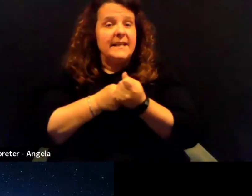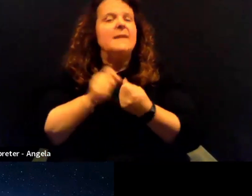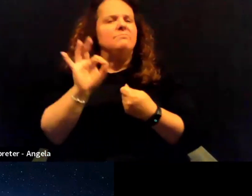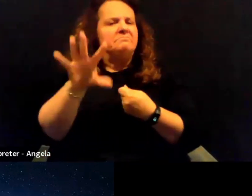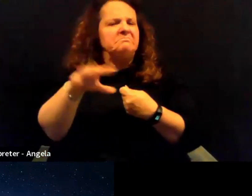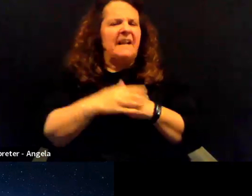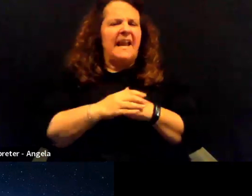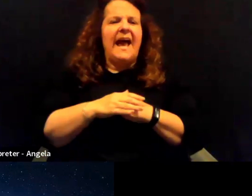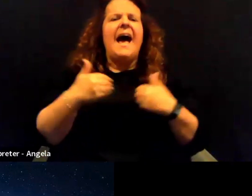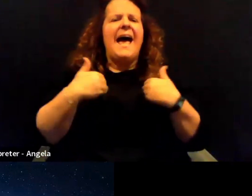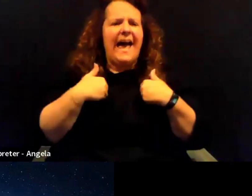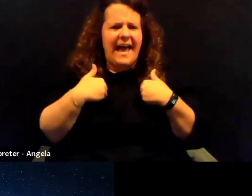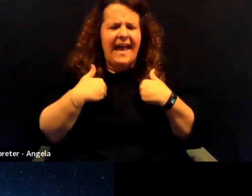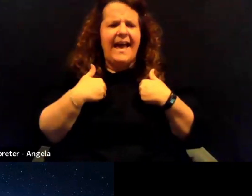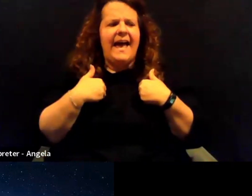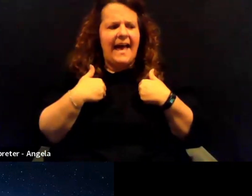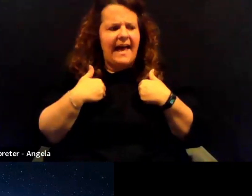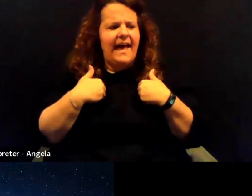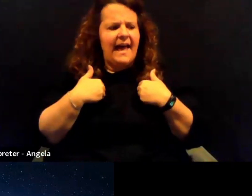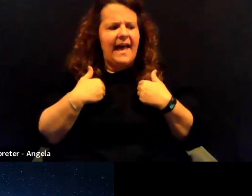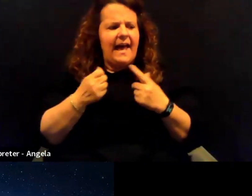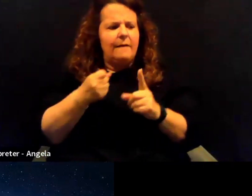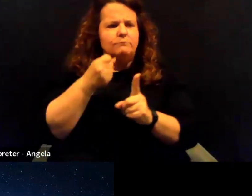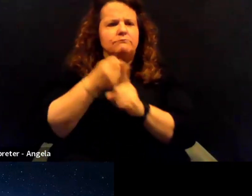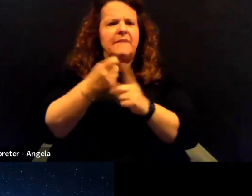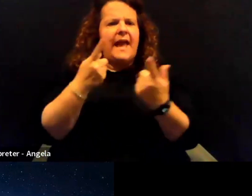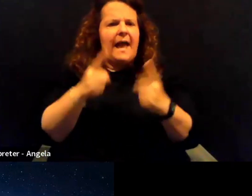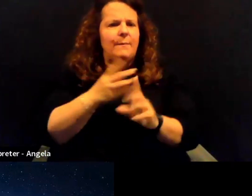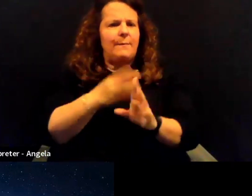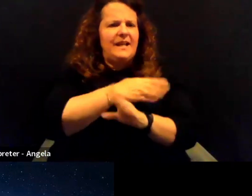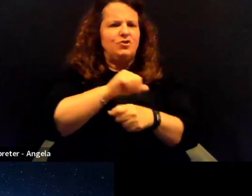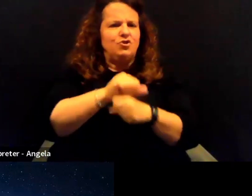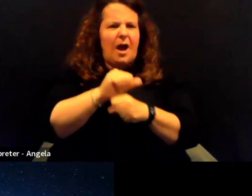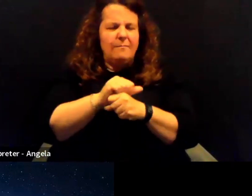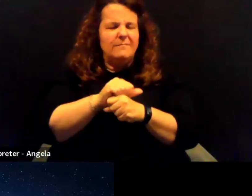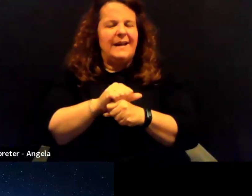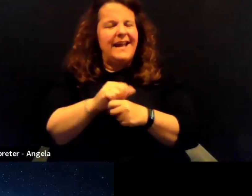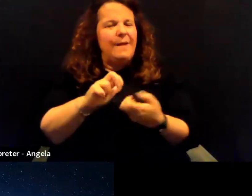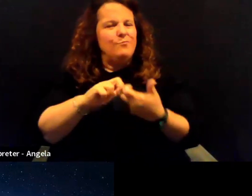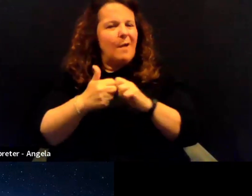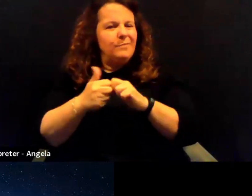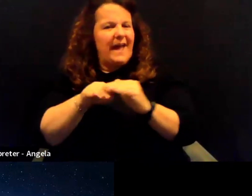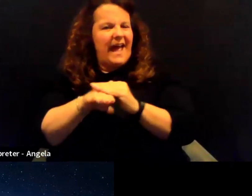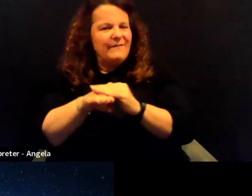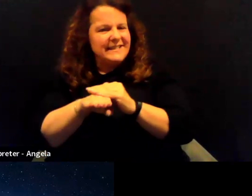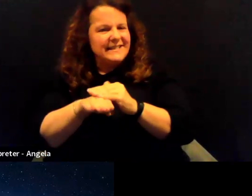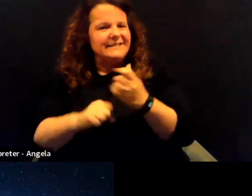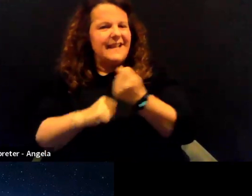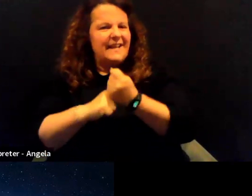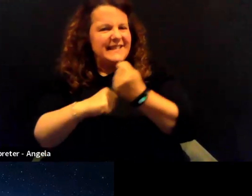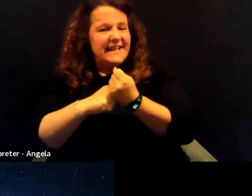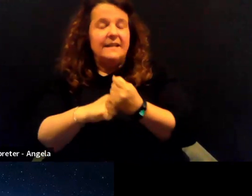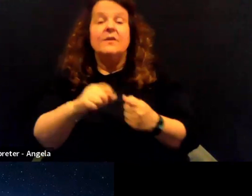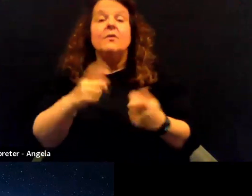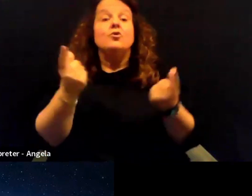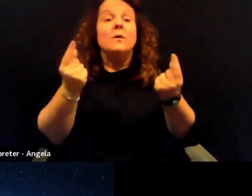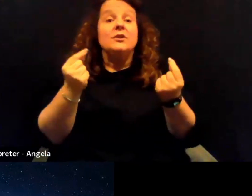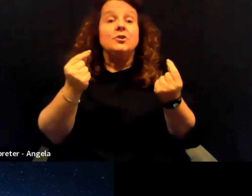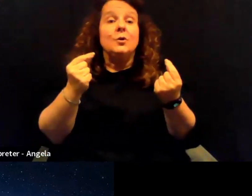in my previous job where I was having trouble with the advocacy component, and I ended up creating a meeting with myself, my manager,